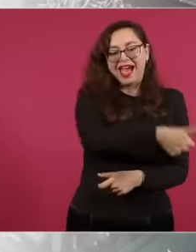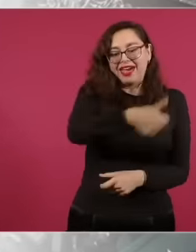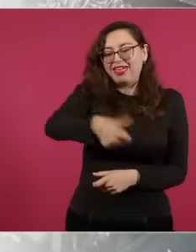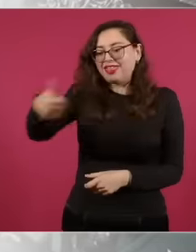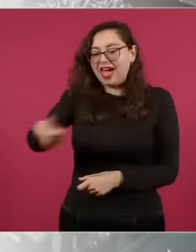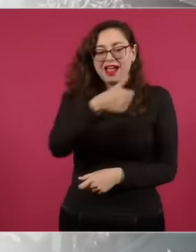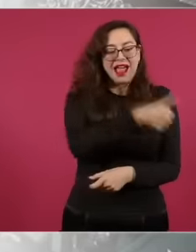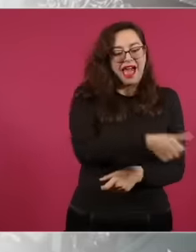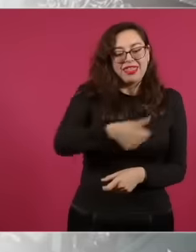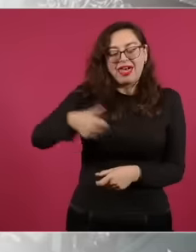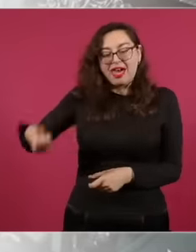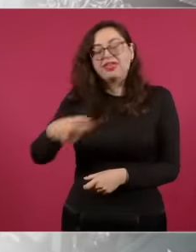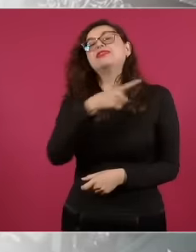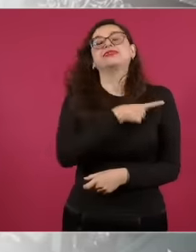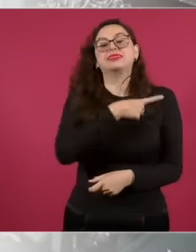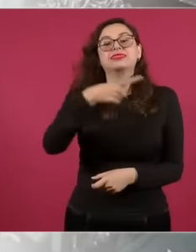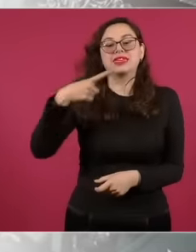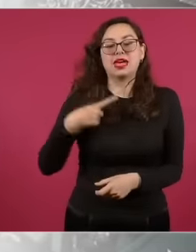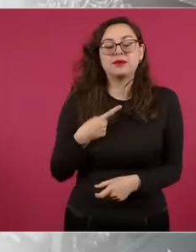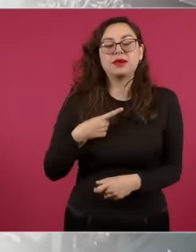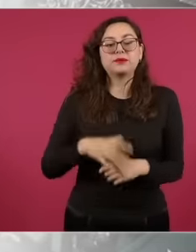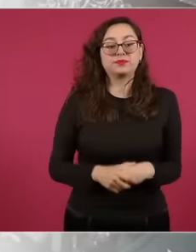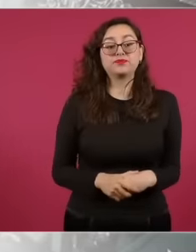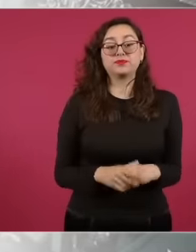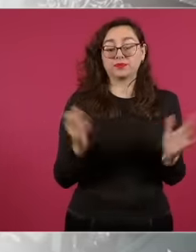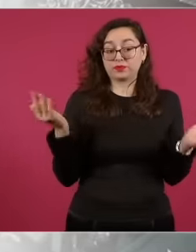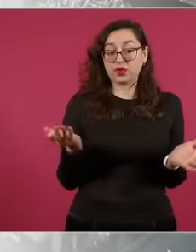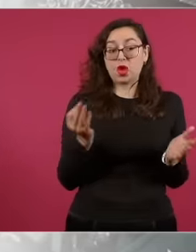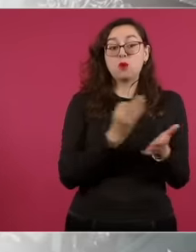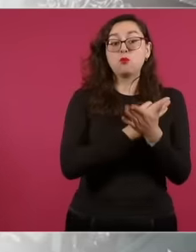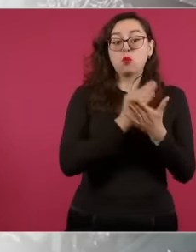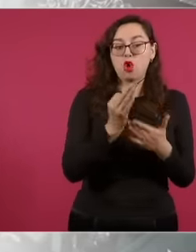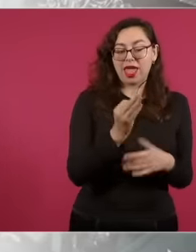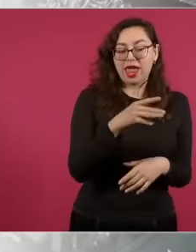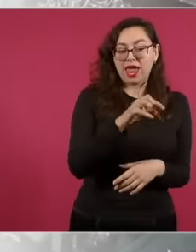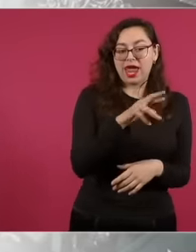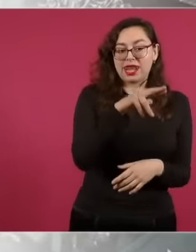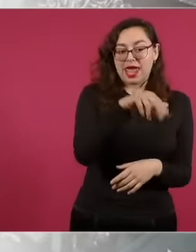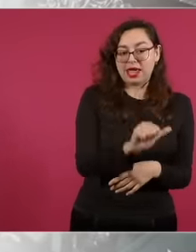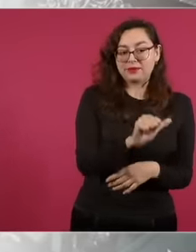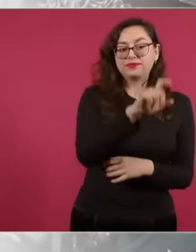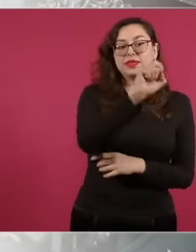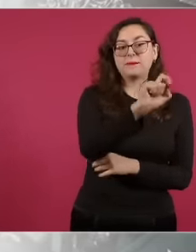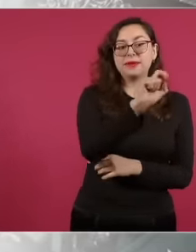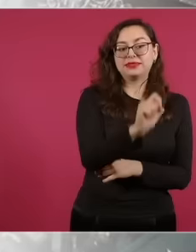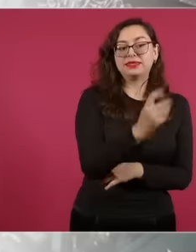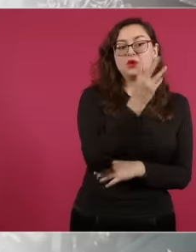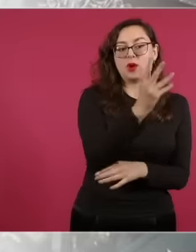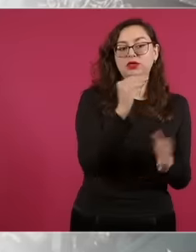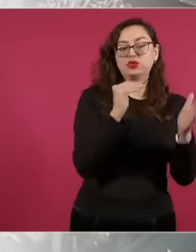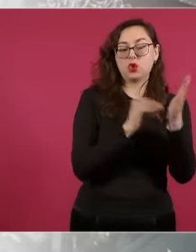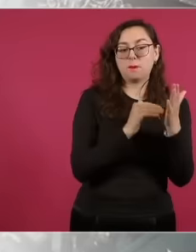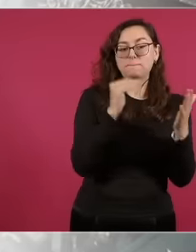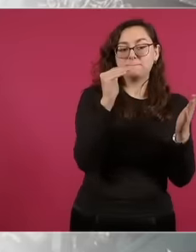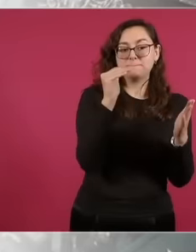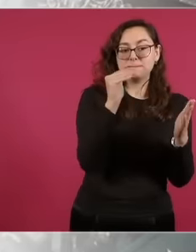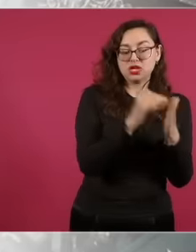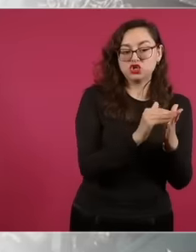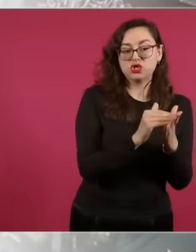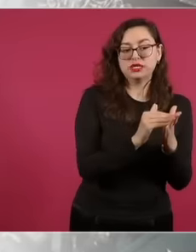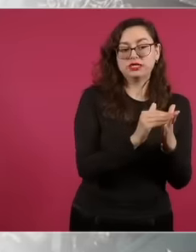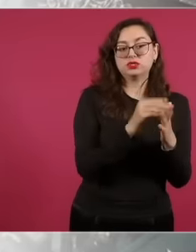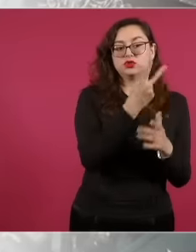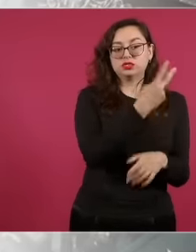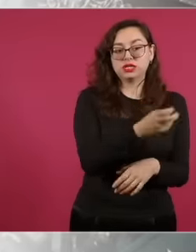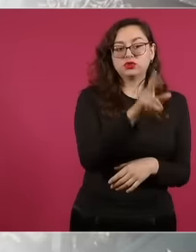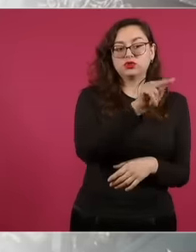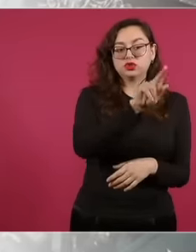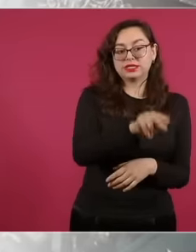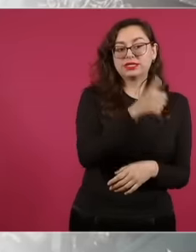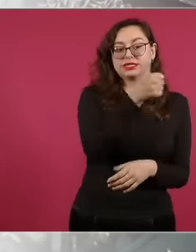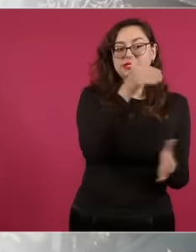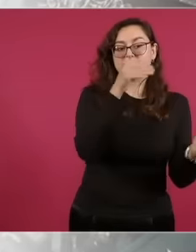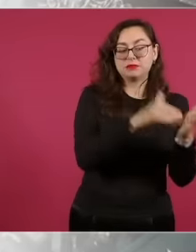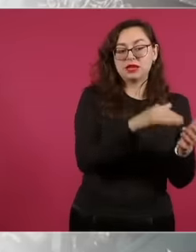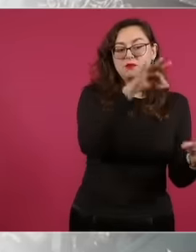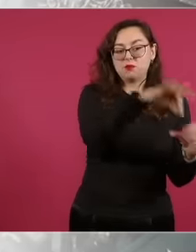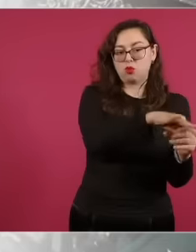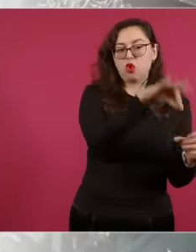political parties in the case of morena morena obtained 24 million votes 24 286000 between the